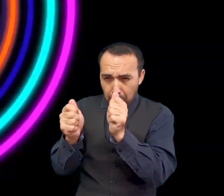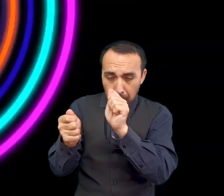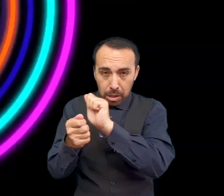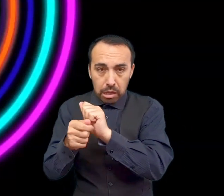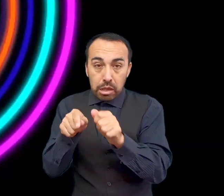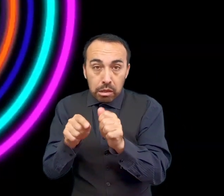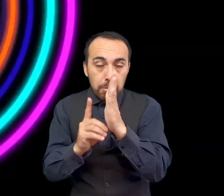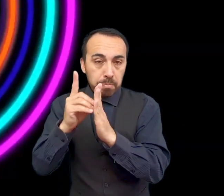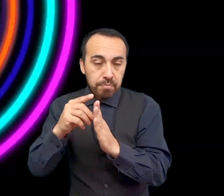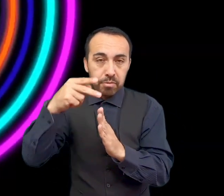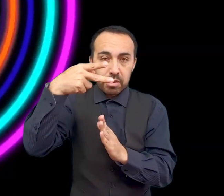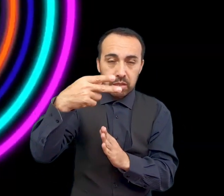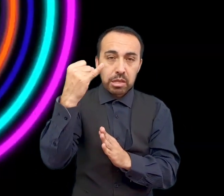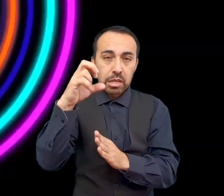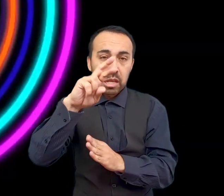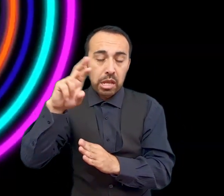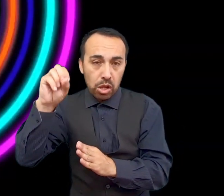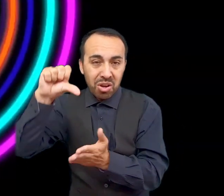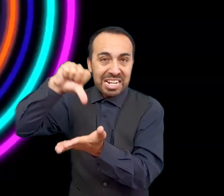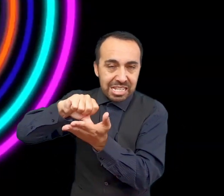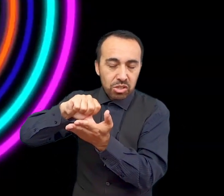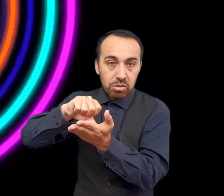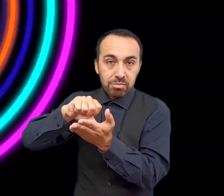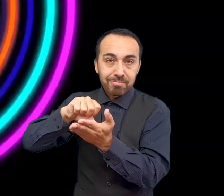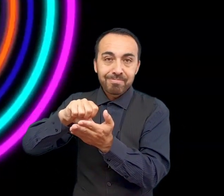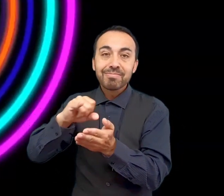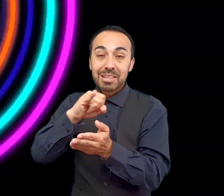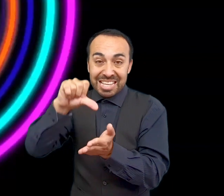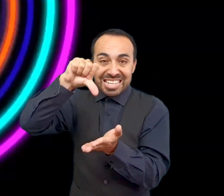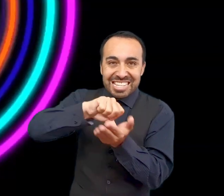the star runs out of fuel and collapses under its own gravity.